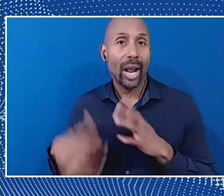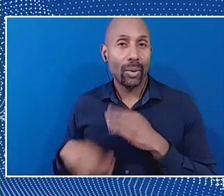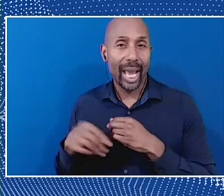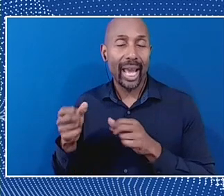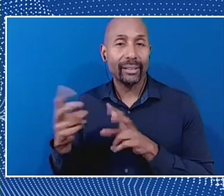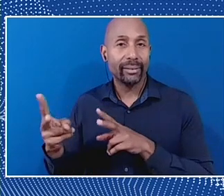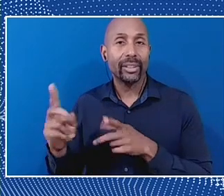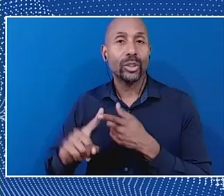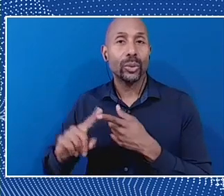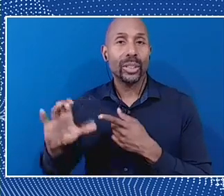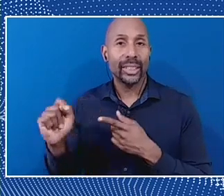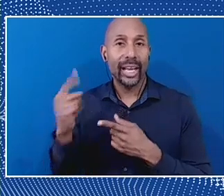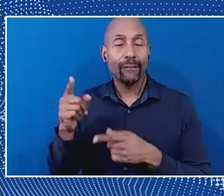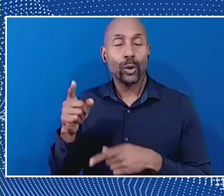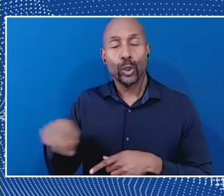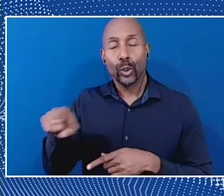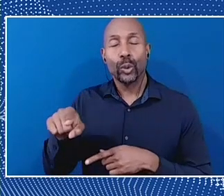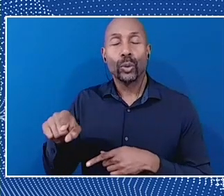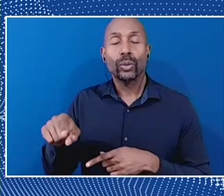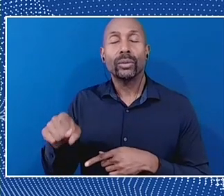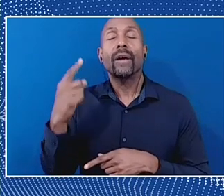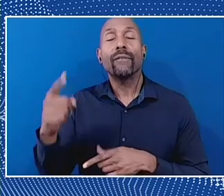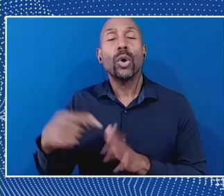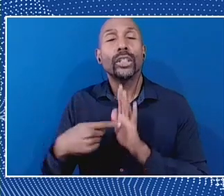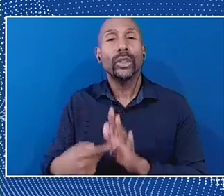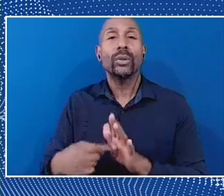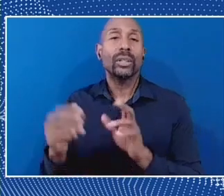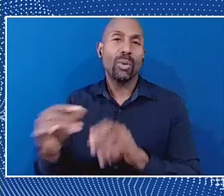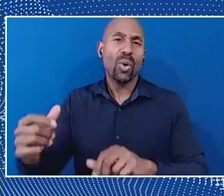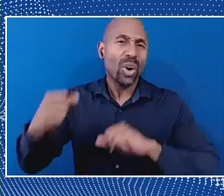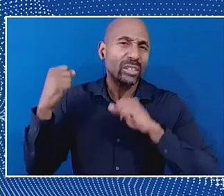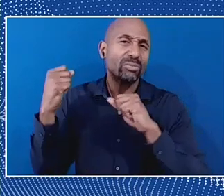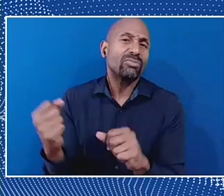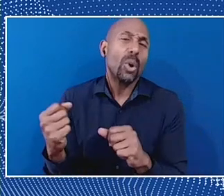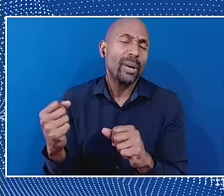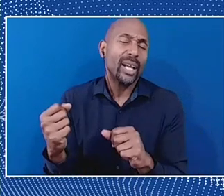more robust moral commitment, for want of